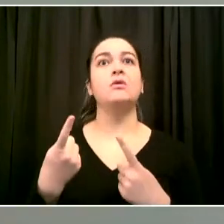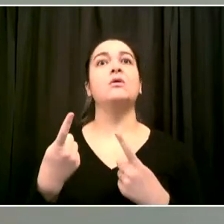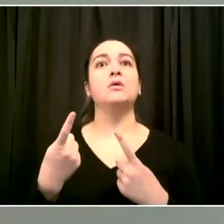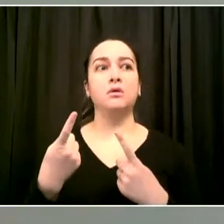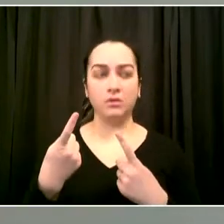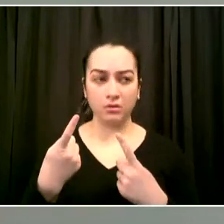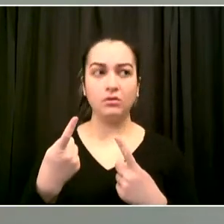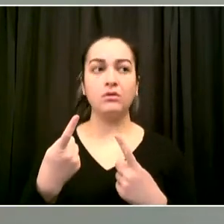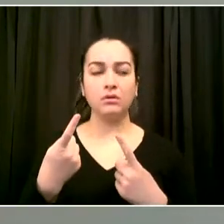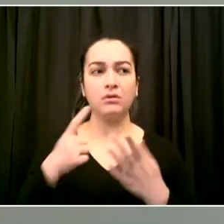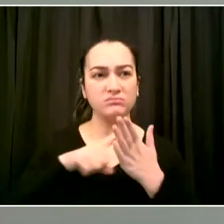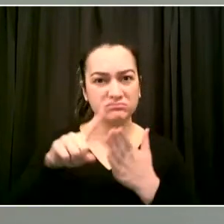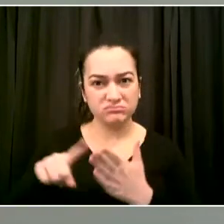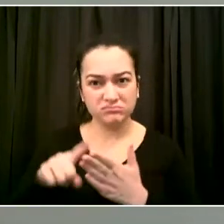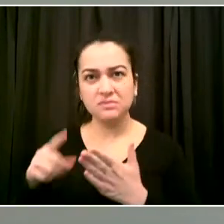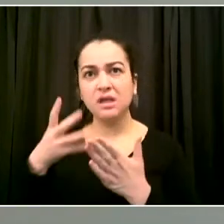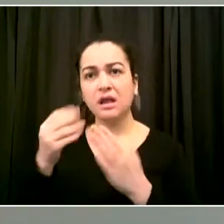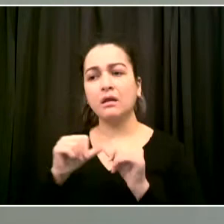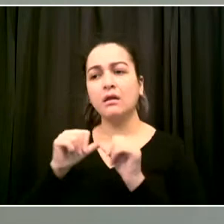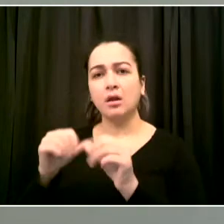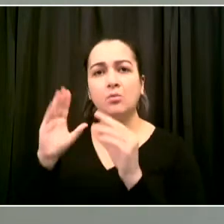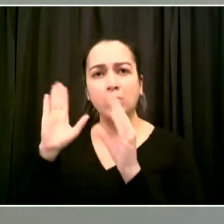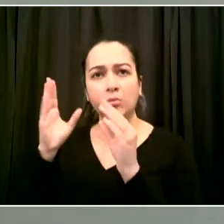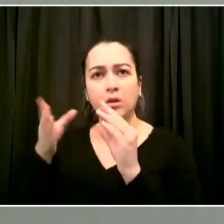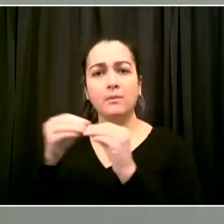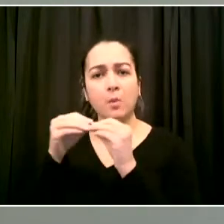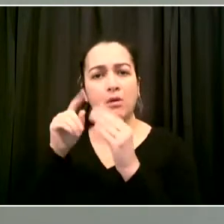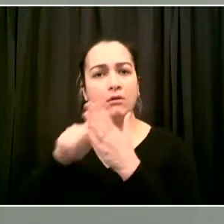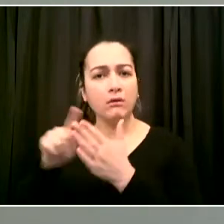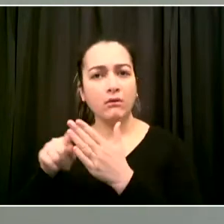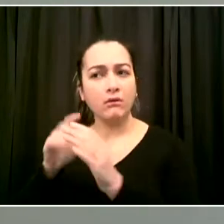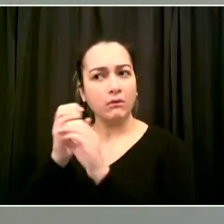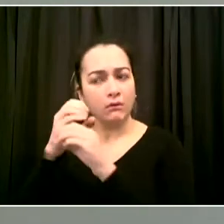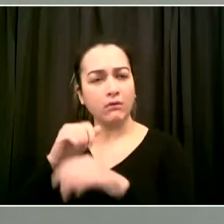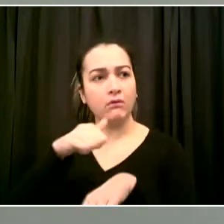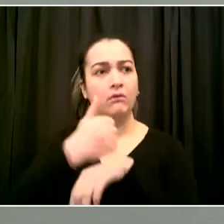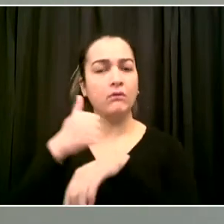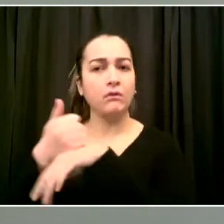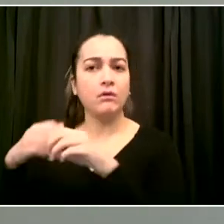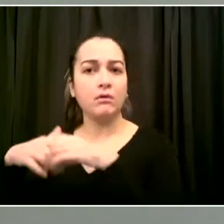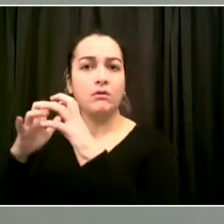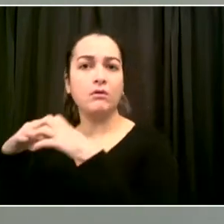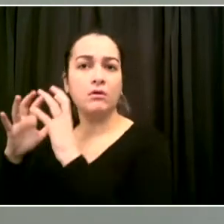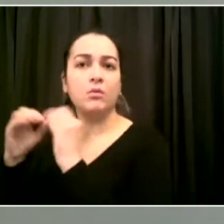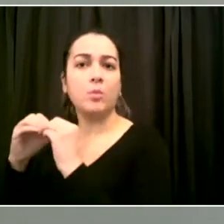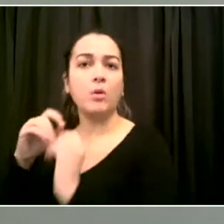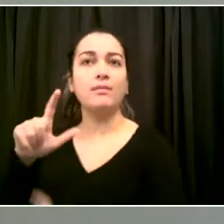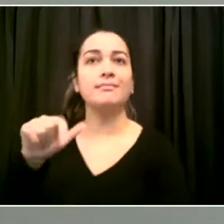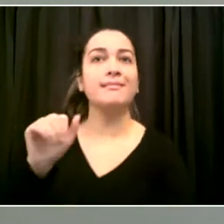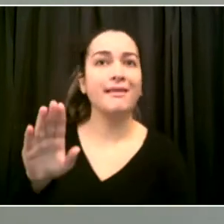DETECT THESE STRAINS. CITY HEALTH DEPARTMENT LABORATORY HAS BEEN WORKING NONSTOP, WE HAVE